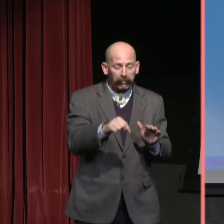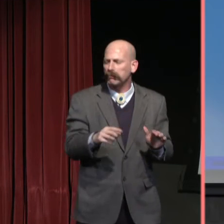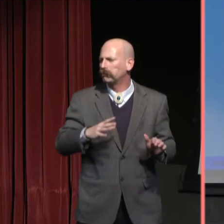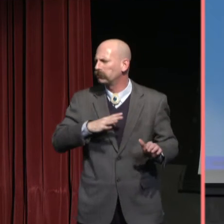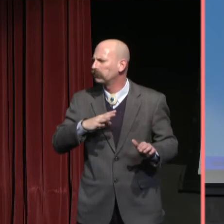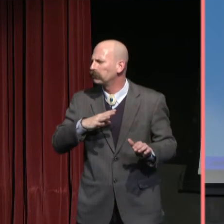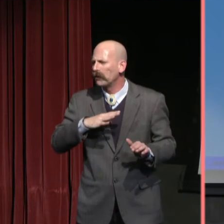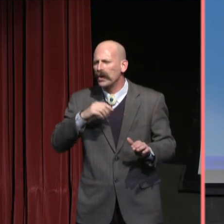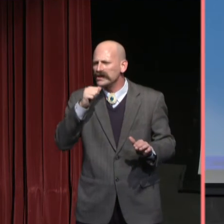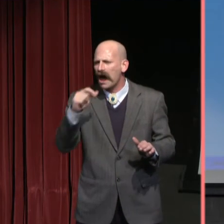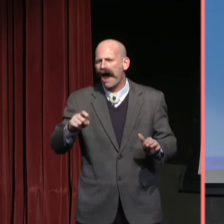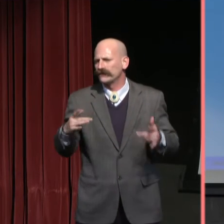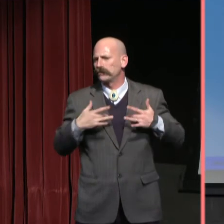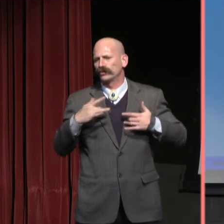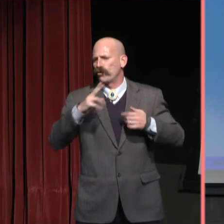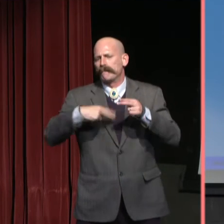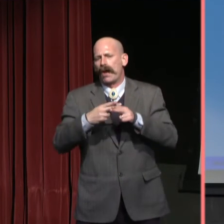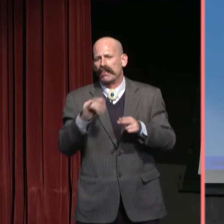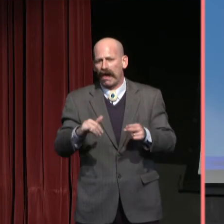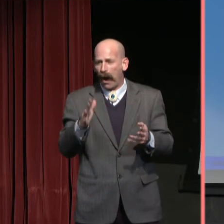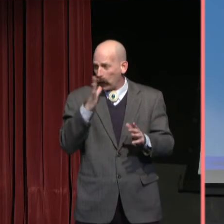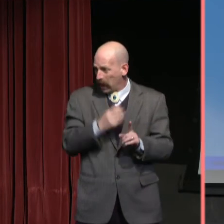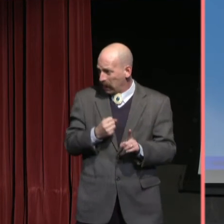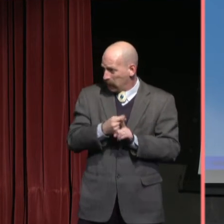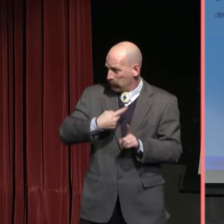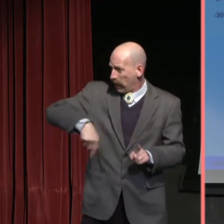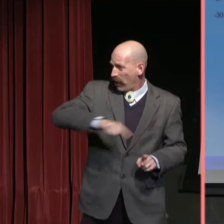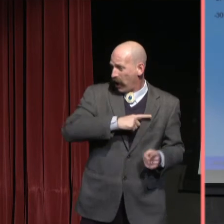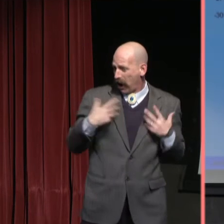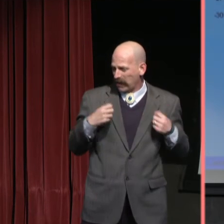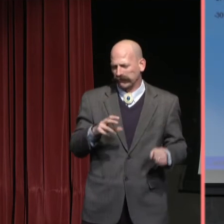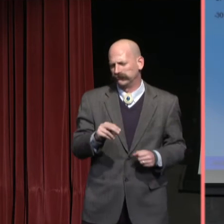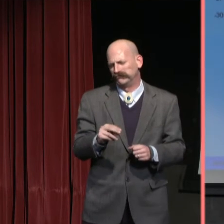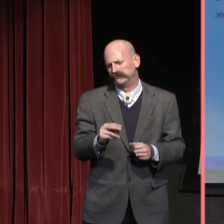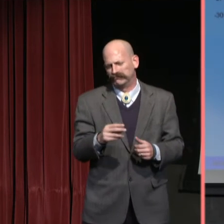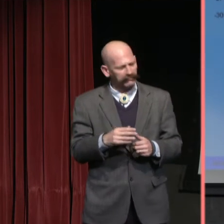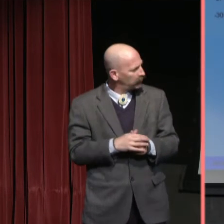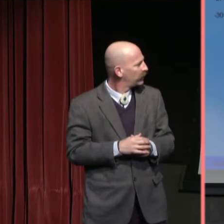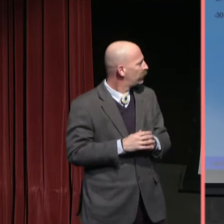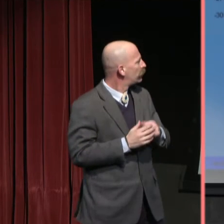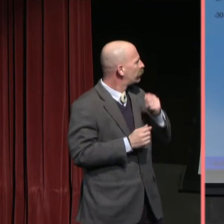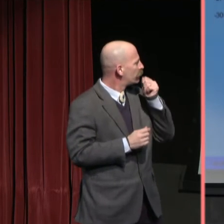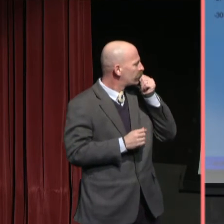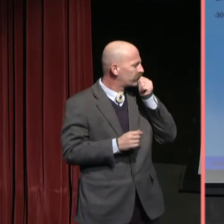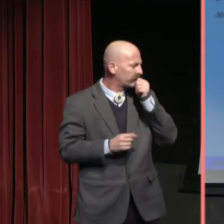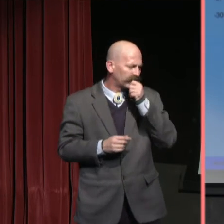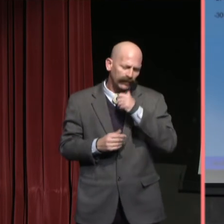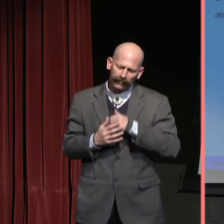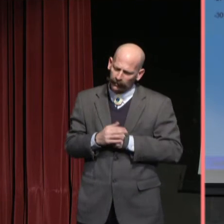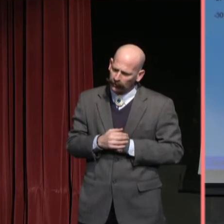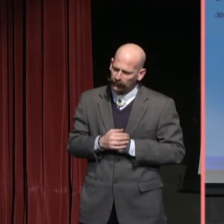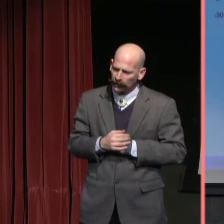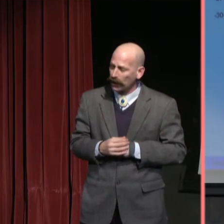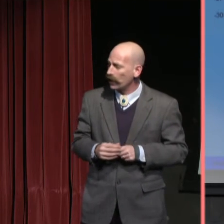from a human health point of view. As a scientist it's important to be very open